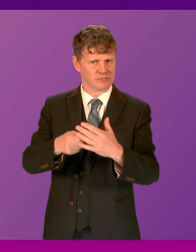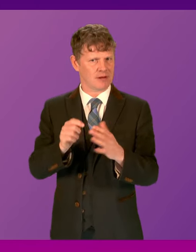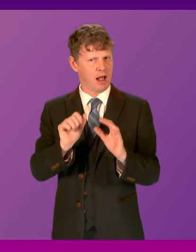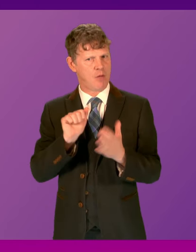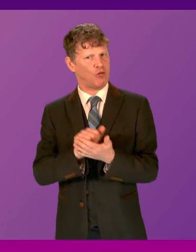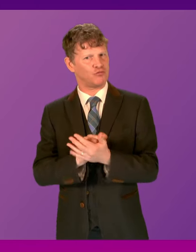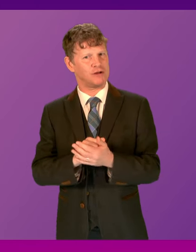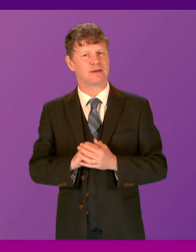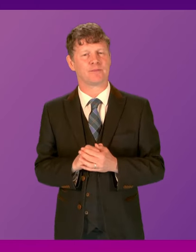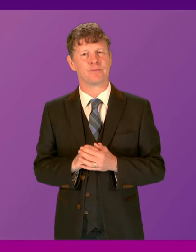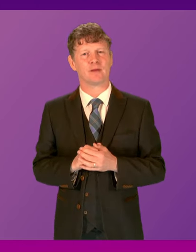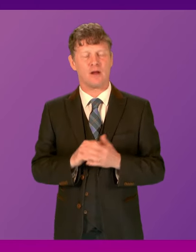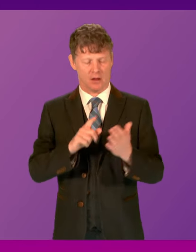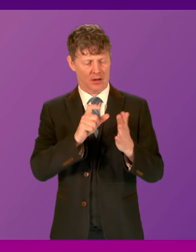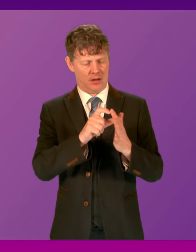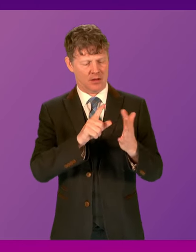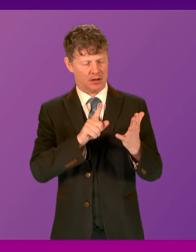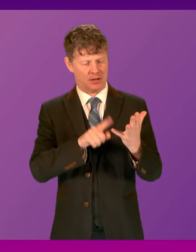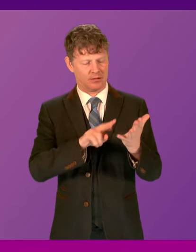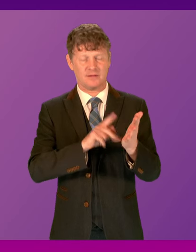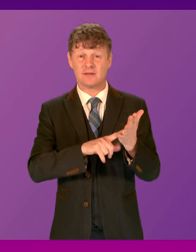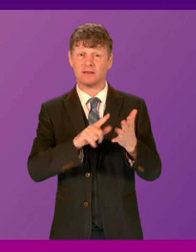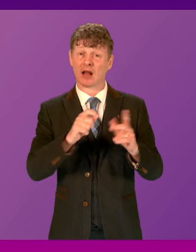On the points that Roddy Dunlop—whom, of course, I respect greatly—made,